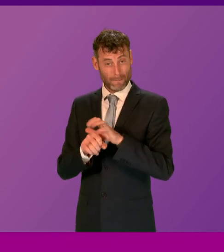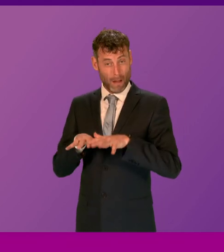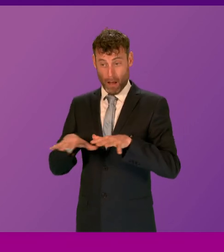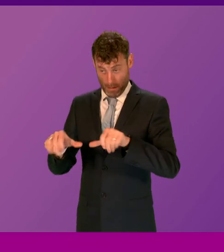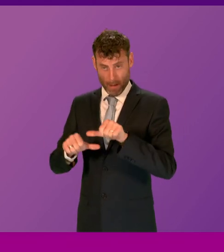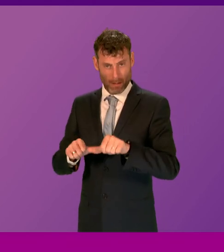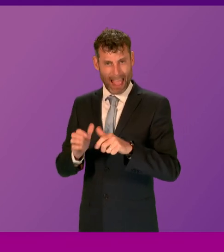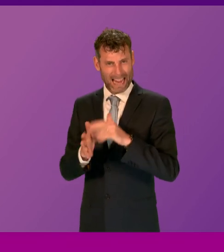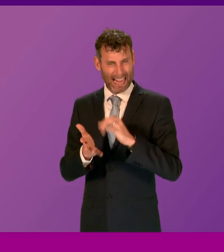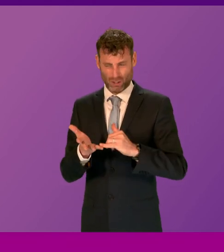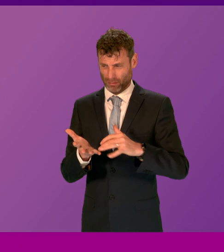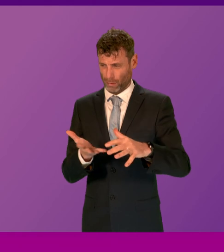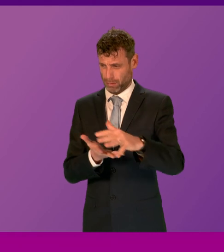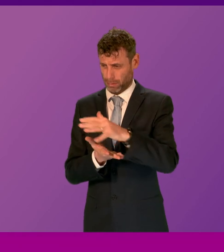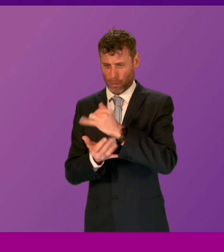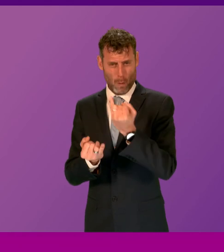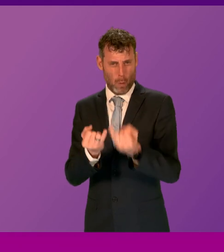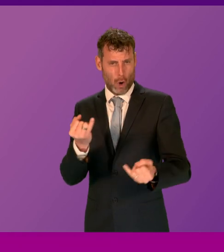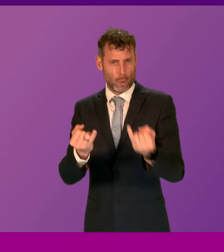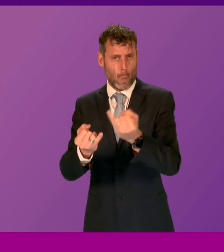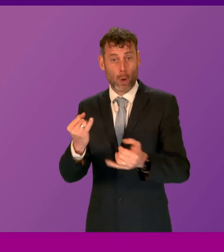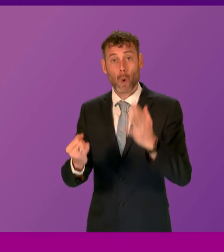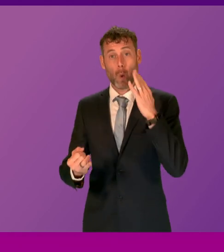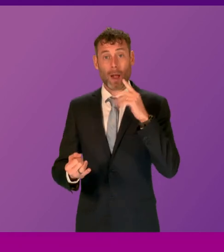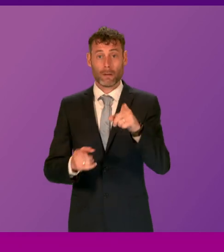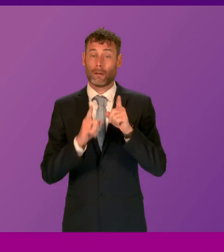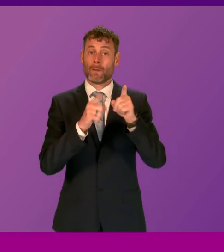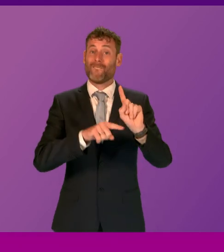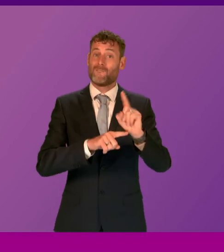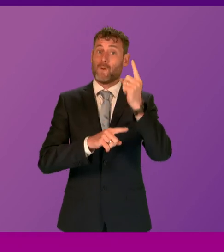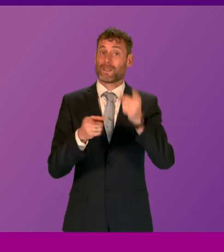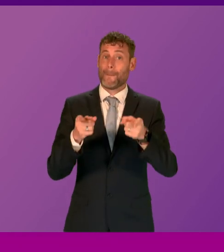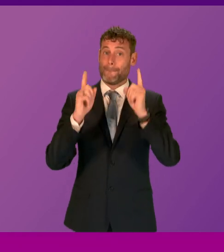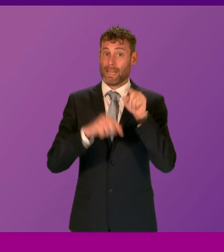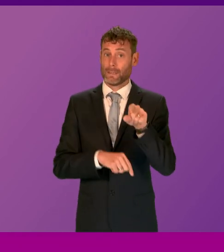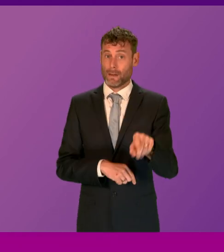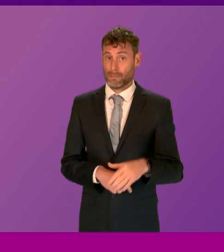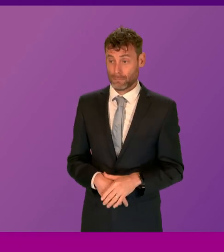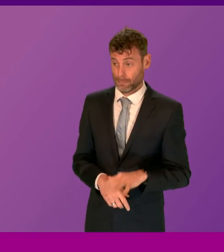Since he became First Minister, more than 500,000 days have been lost because of delayed